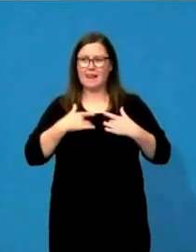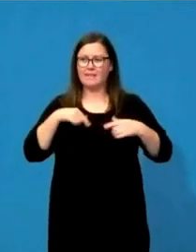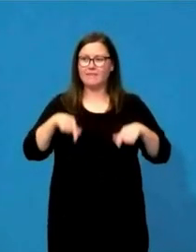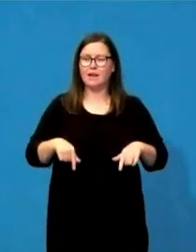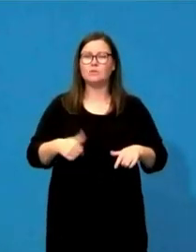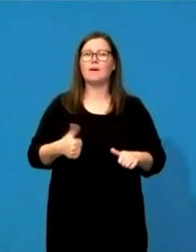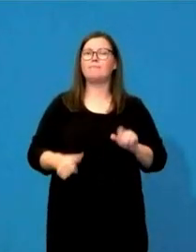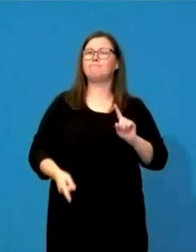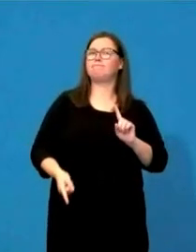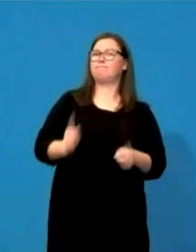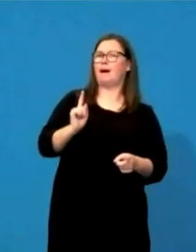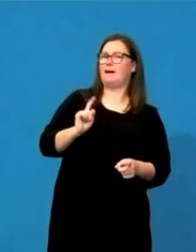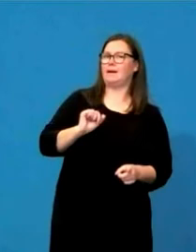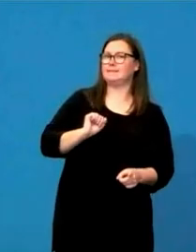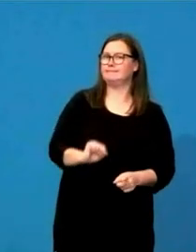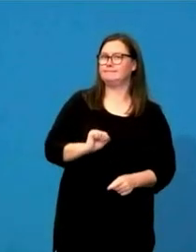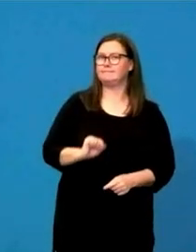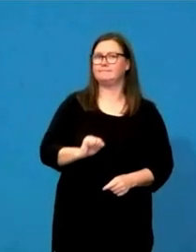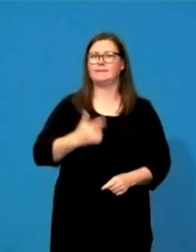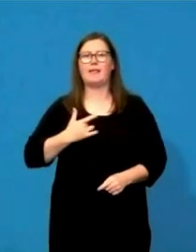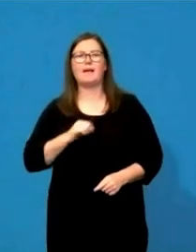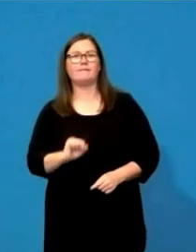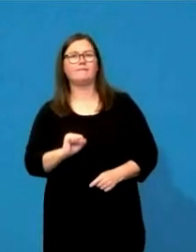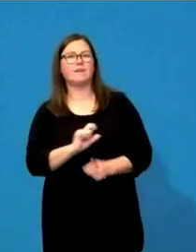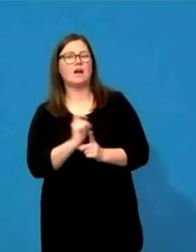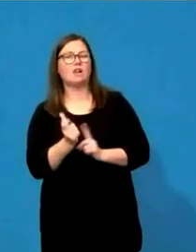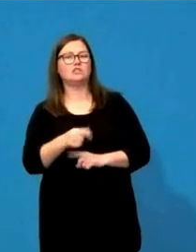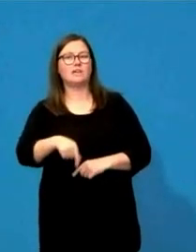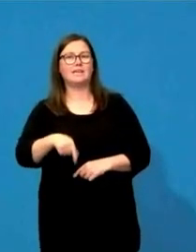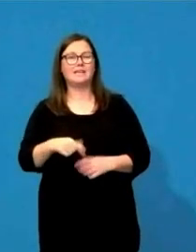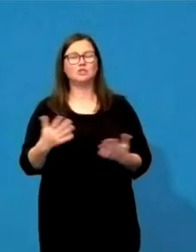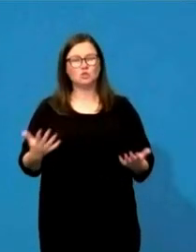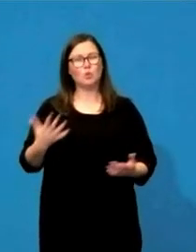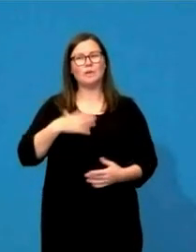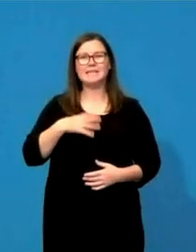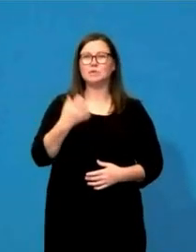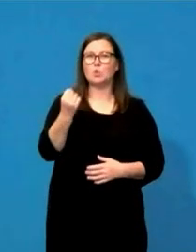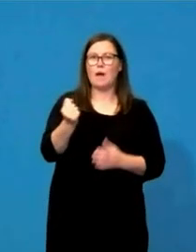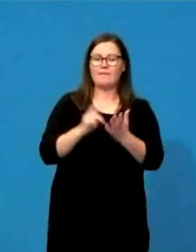So I think having an NDIA representative in Services Australia who can actually see the